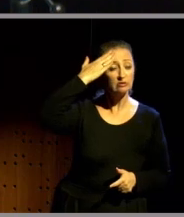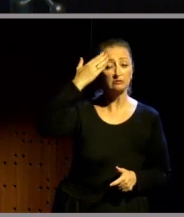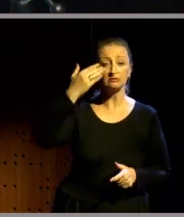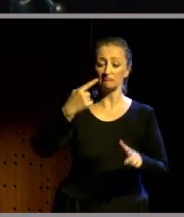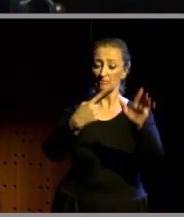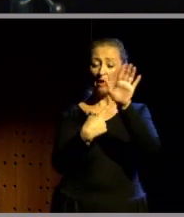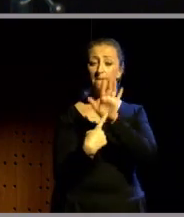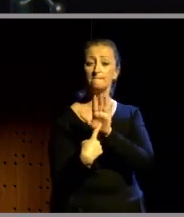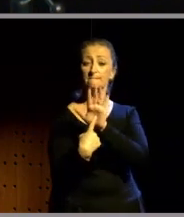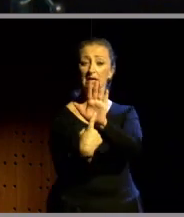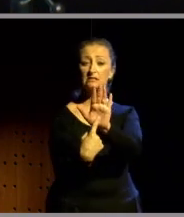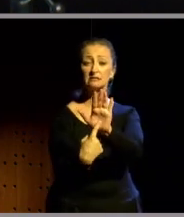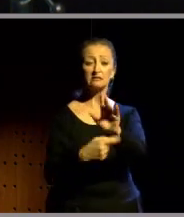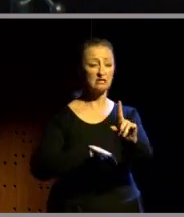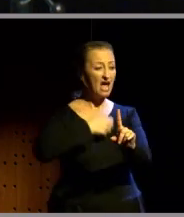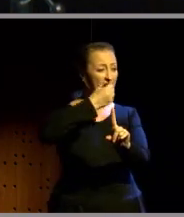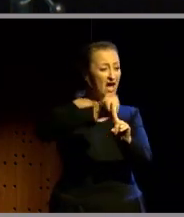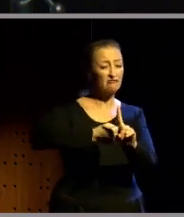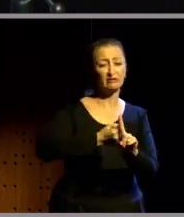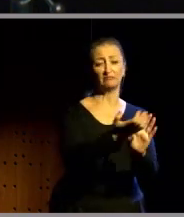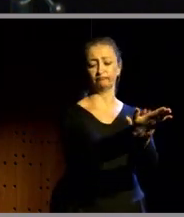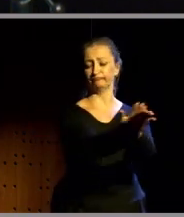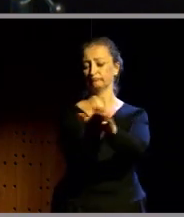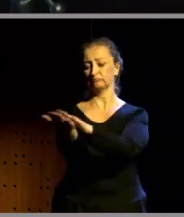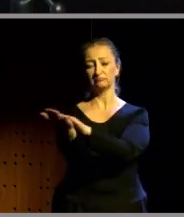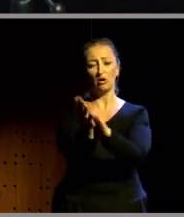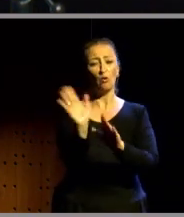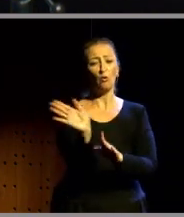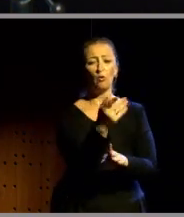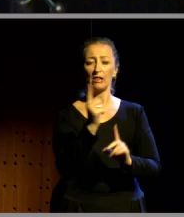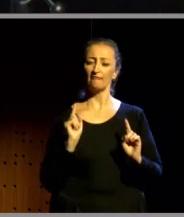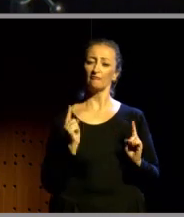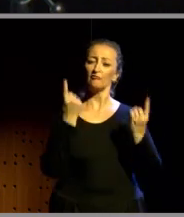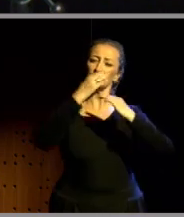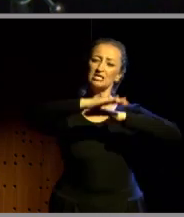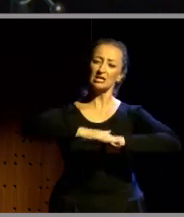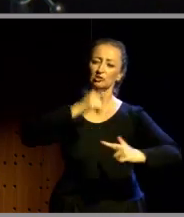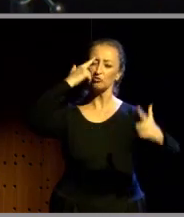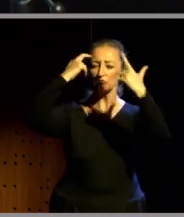our advocates, our First Nation creatives, who have come from near